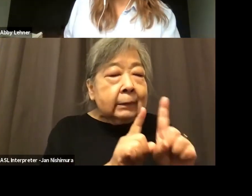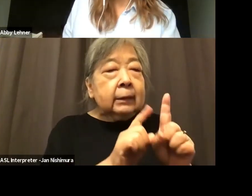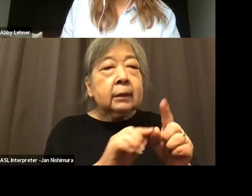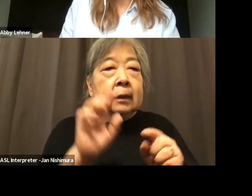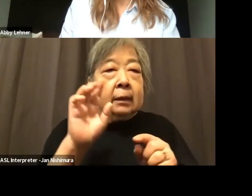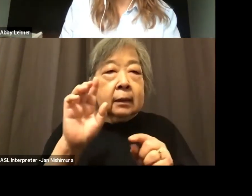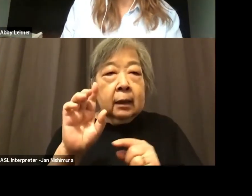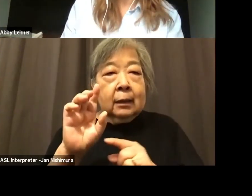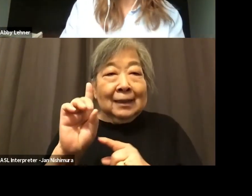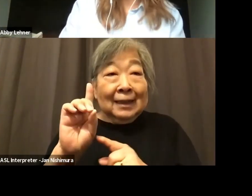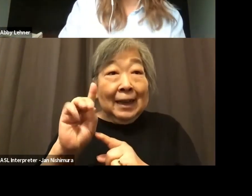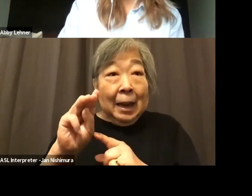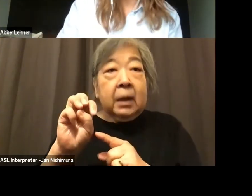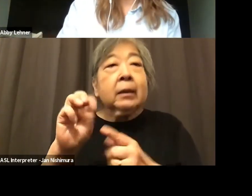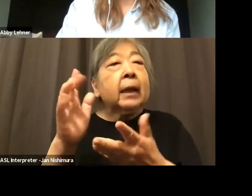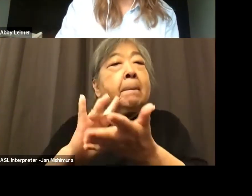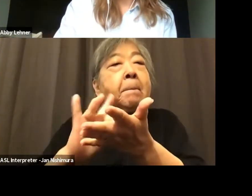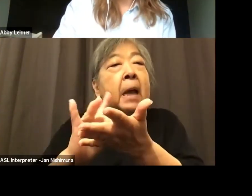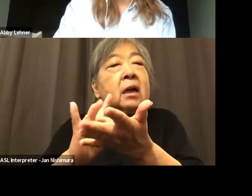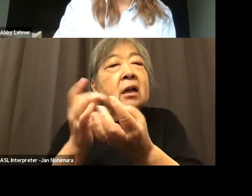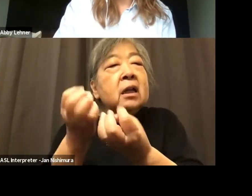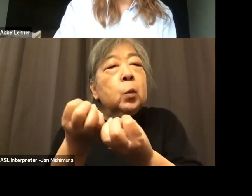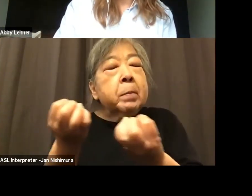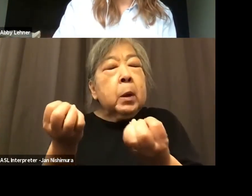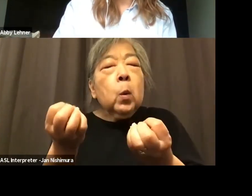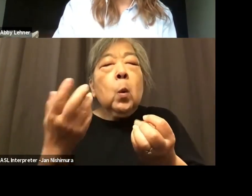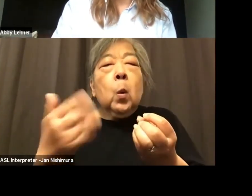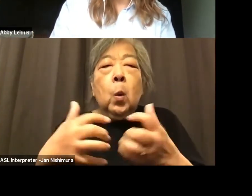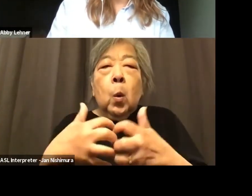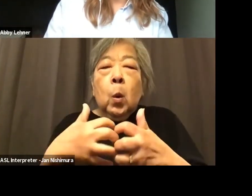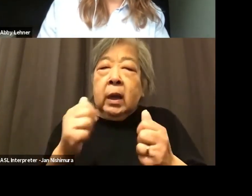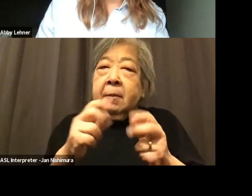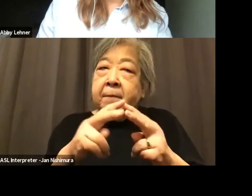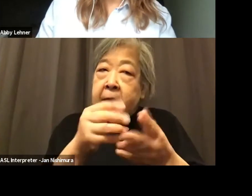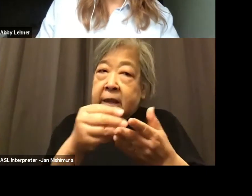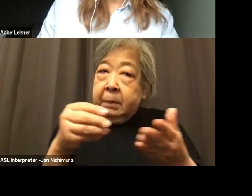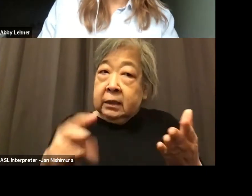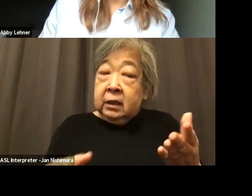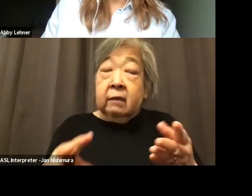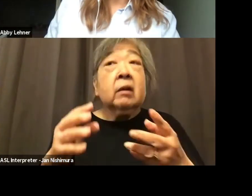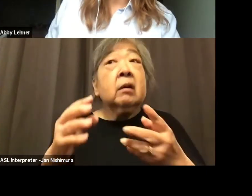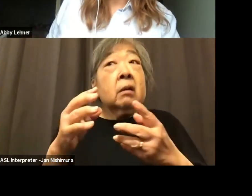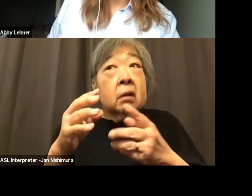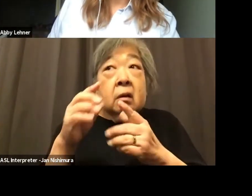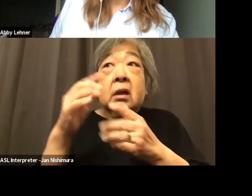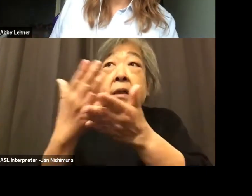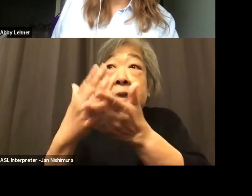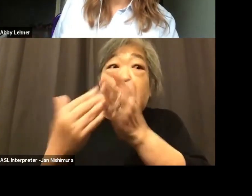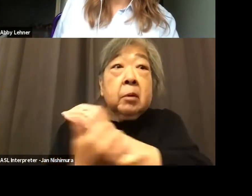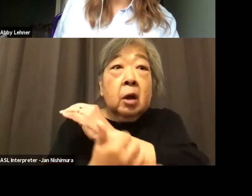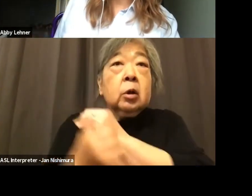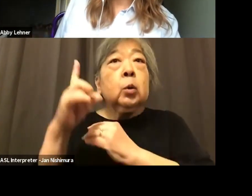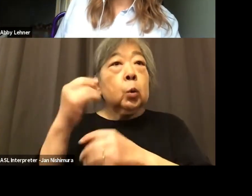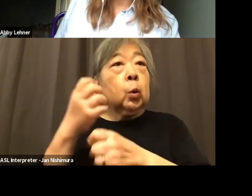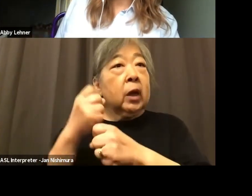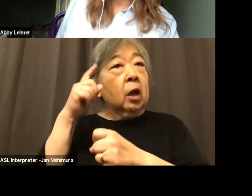really expensive and I believe in many developed countries, you get state support to pay for those, if you're not employed.